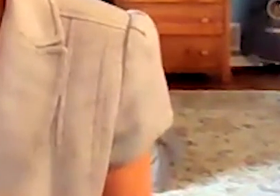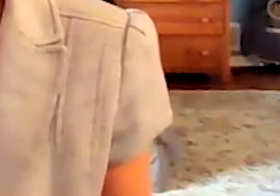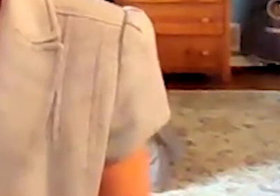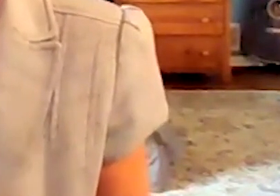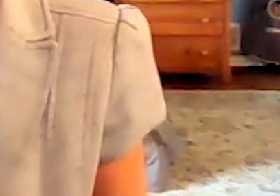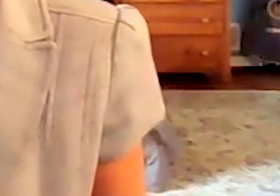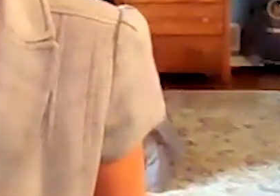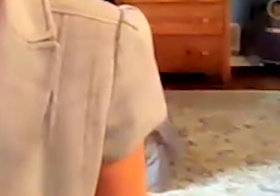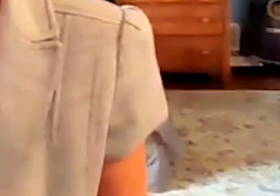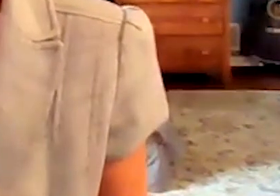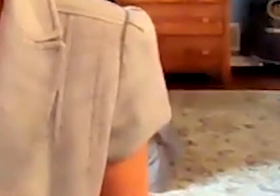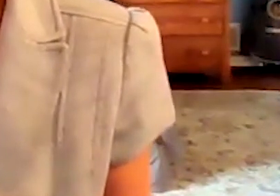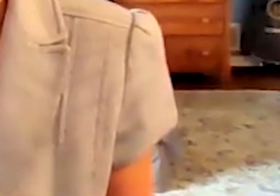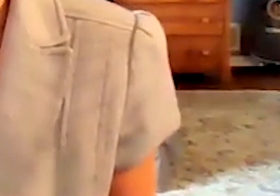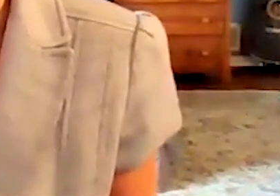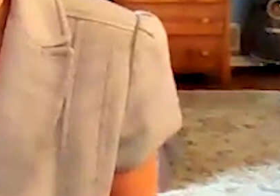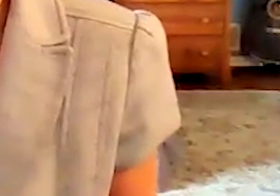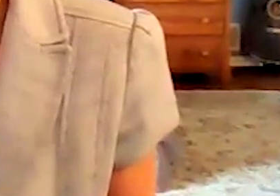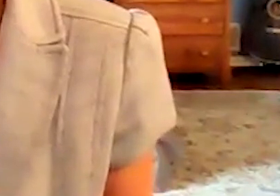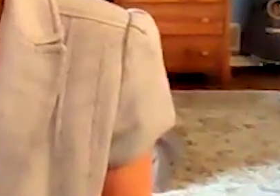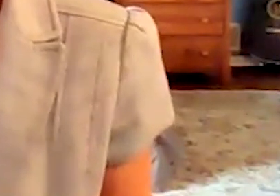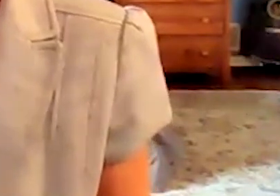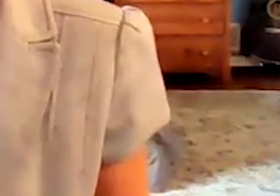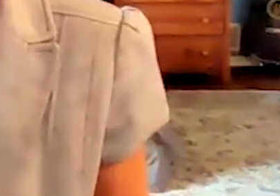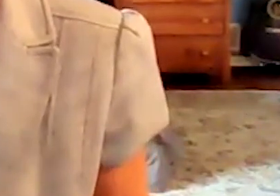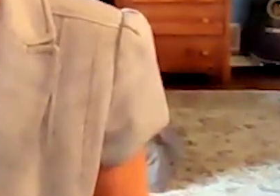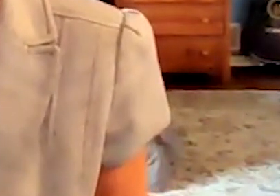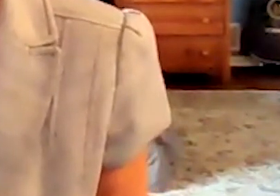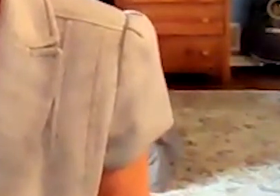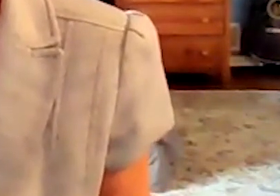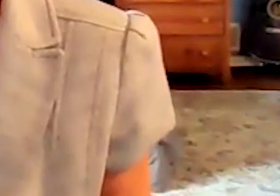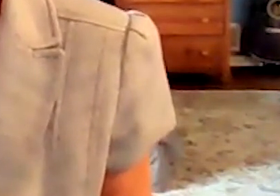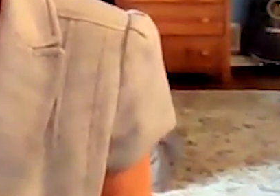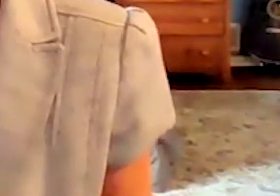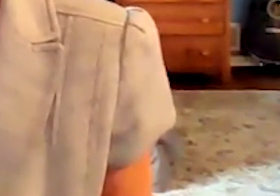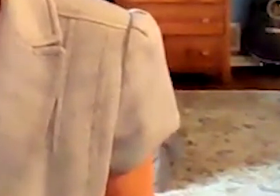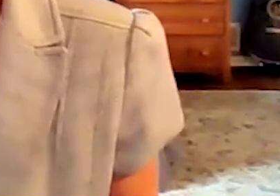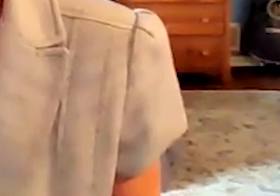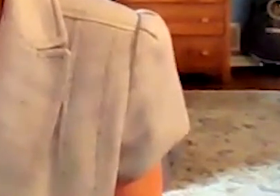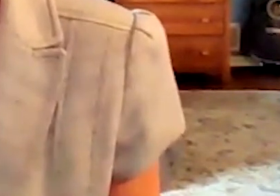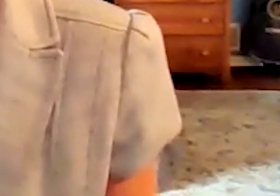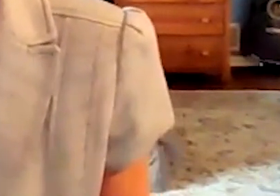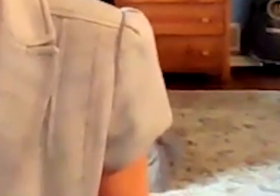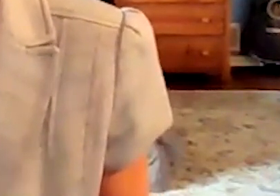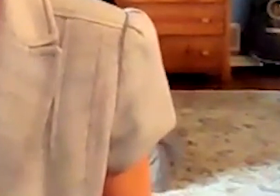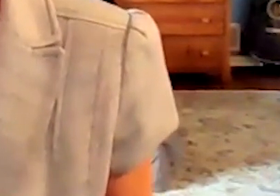to ensure students with the greatest need receive the strongest support. That includes our military